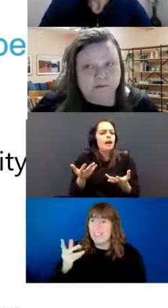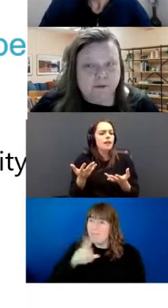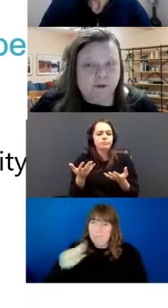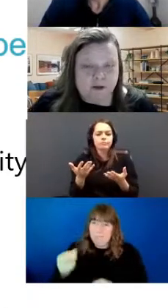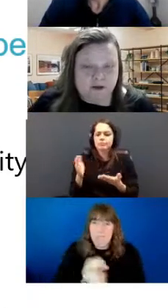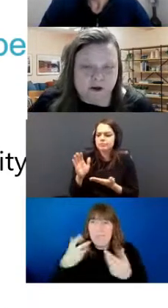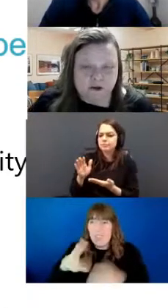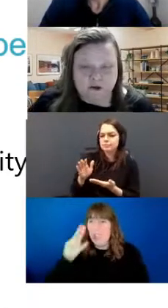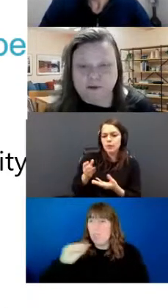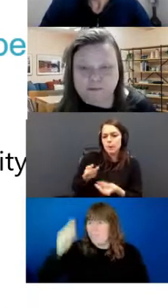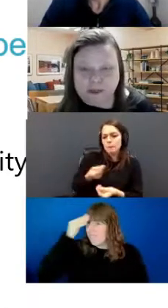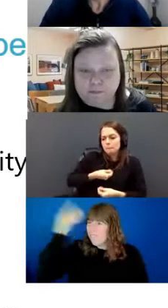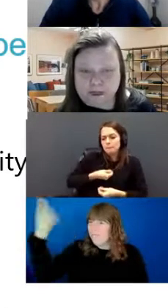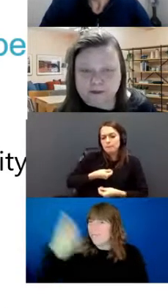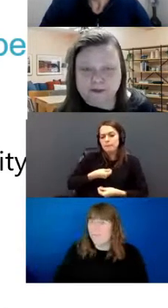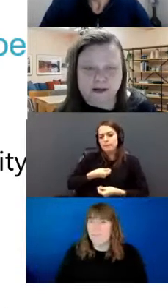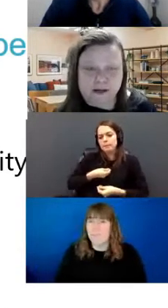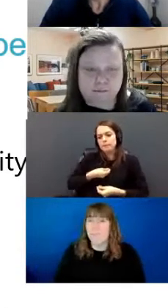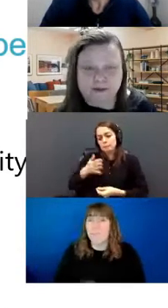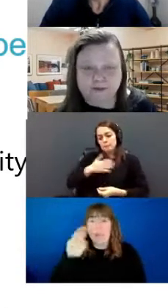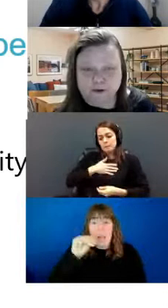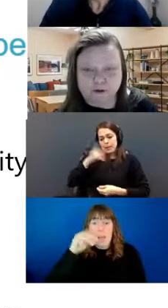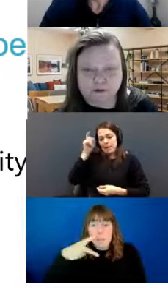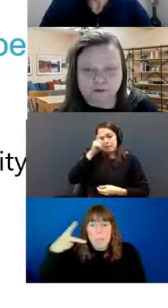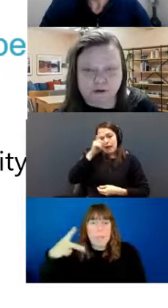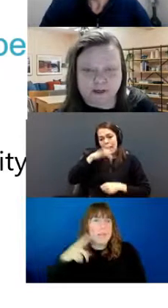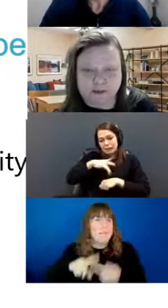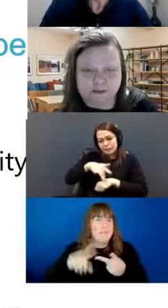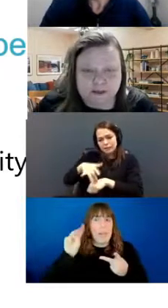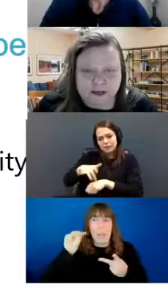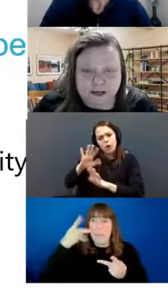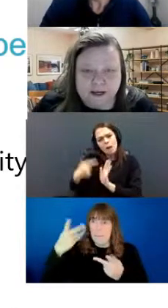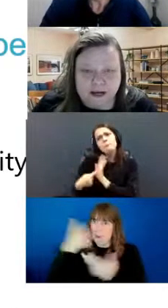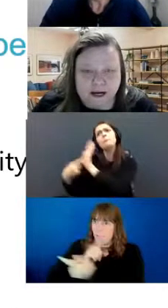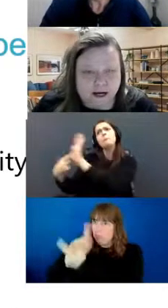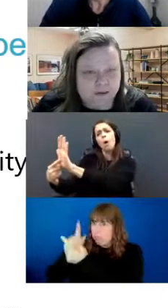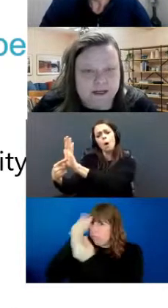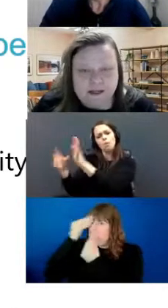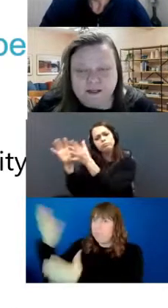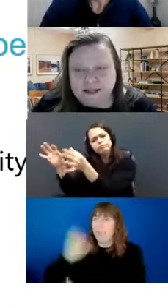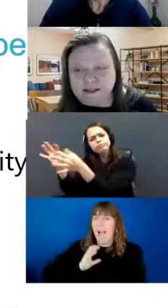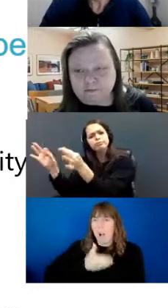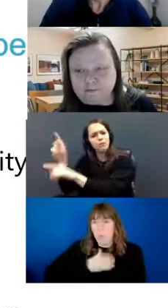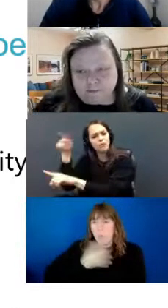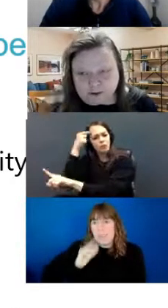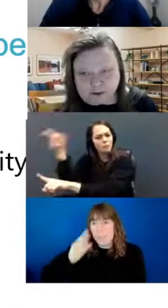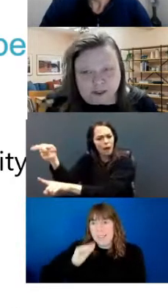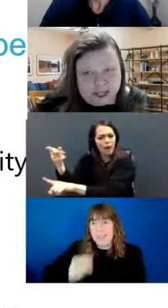we want to talk to mpps and mps about our experience we need to get the federal and